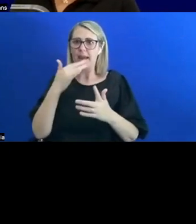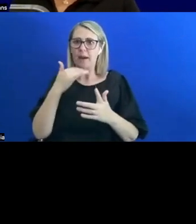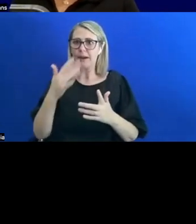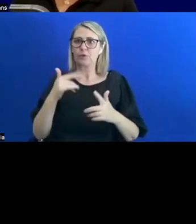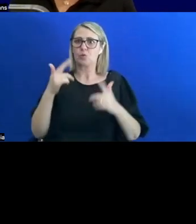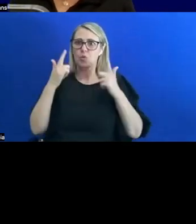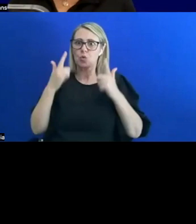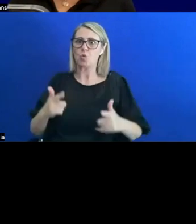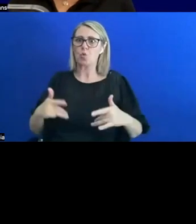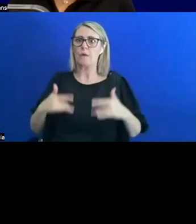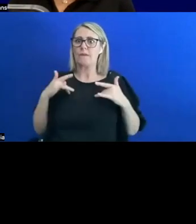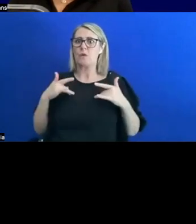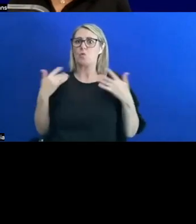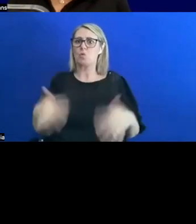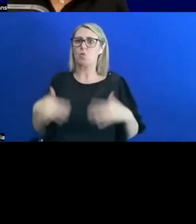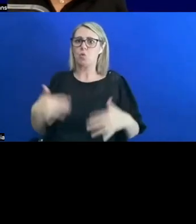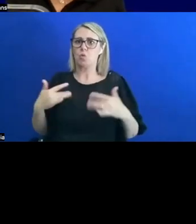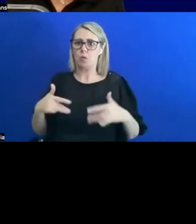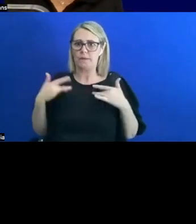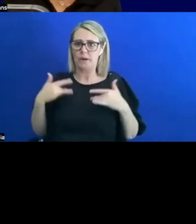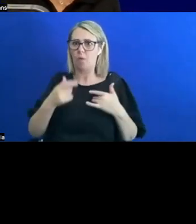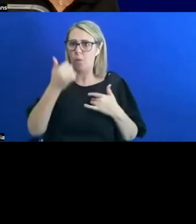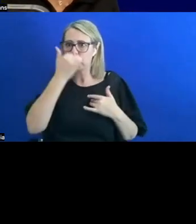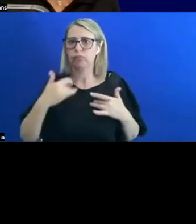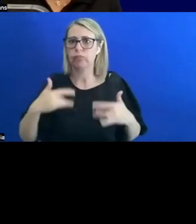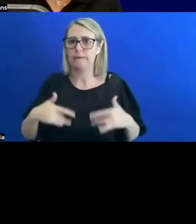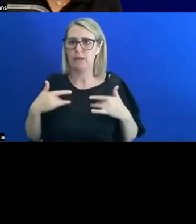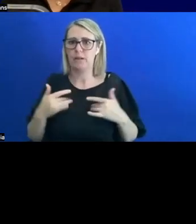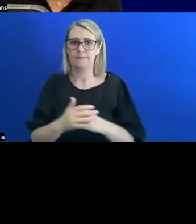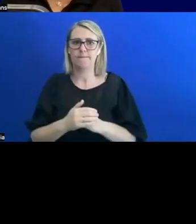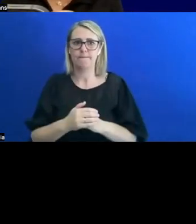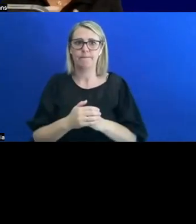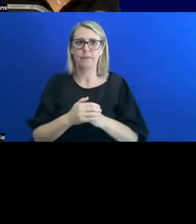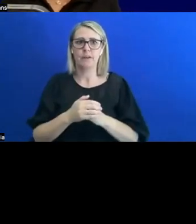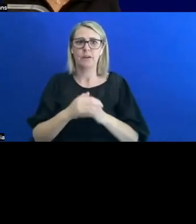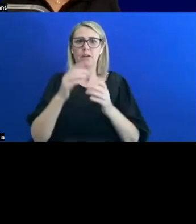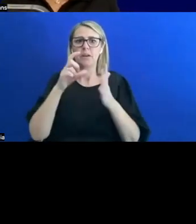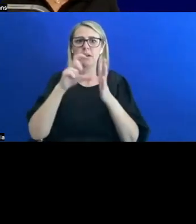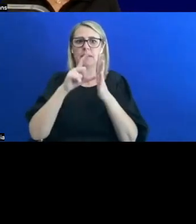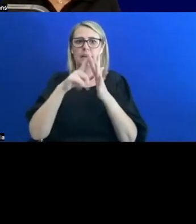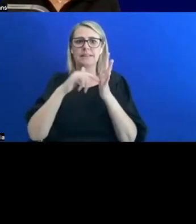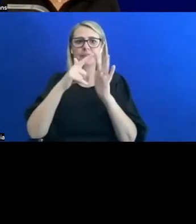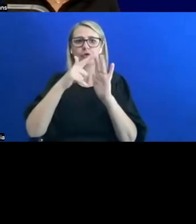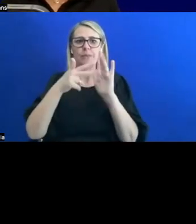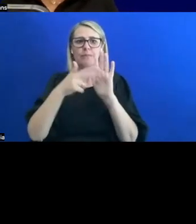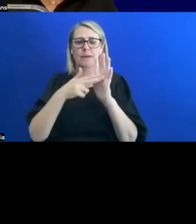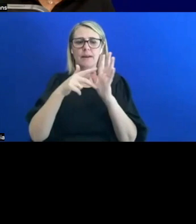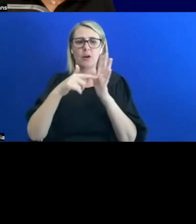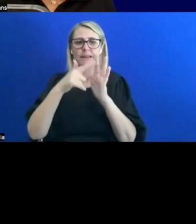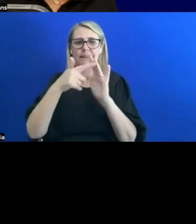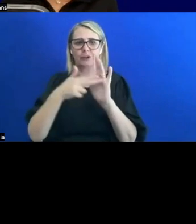Discrimination. Is the skill of localisation of the sense, to a specific organ system